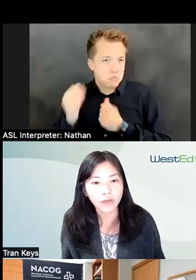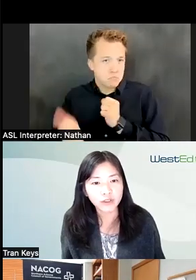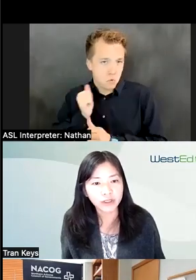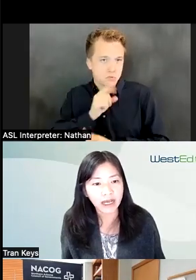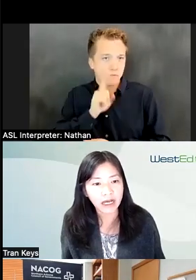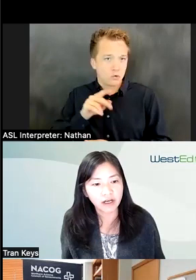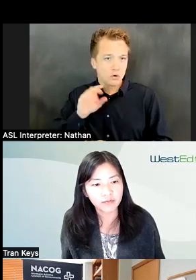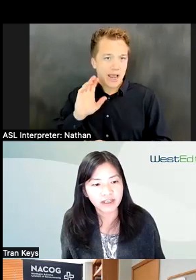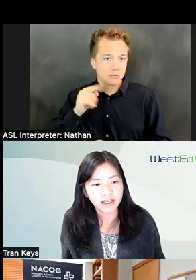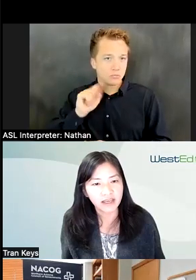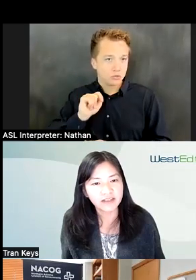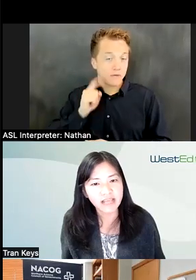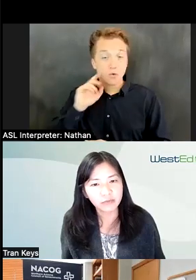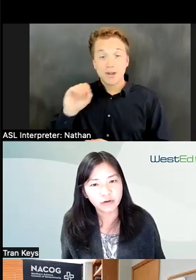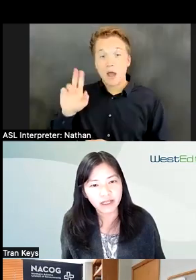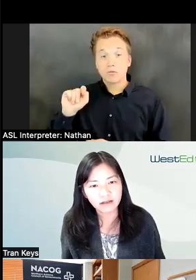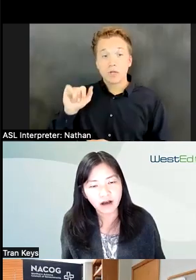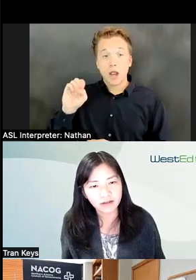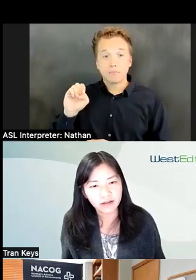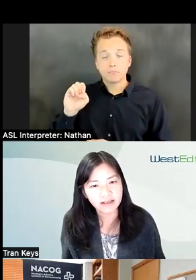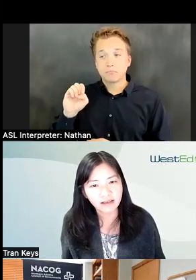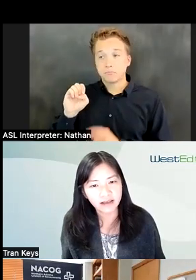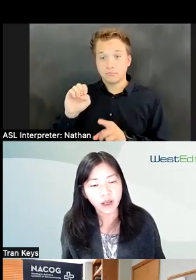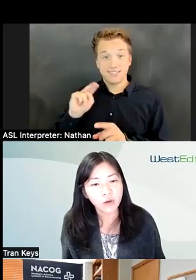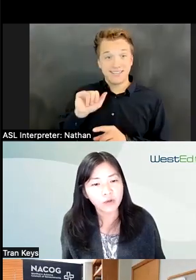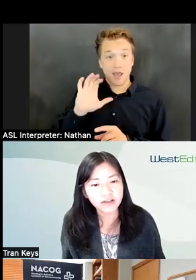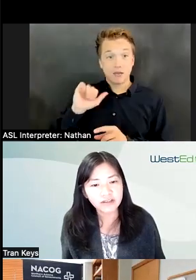With measuring outcomes, in the example from NACOG in the next slide, we're just going